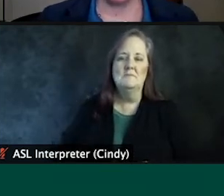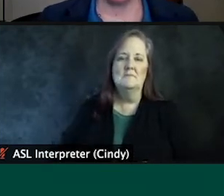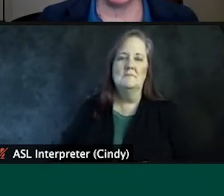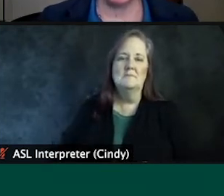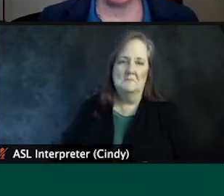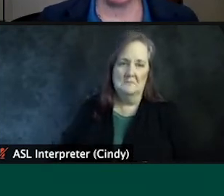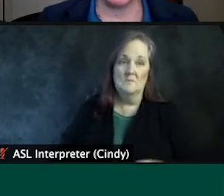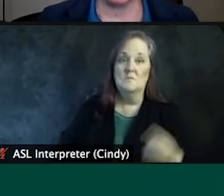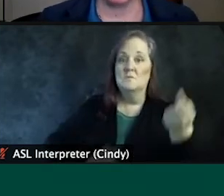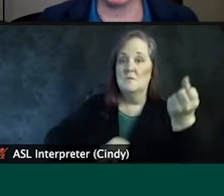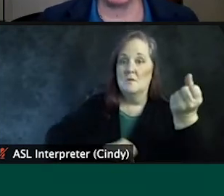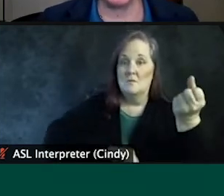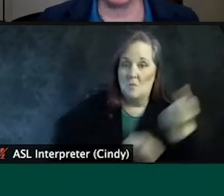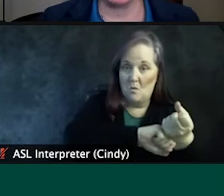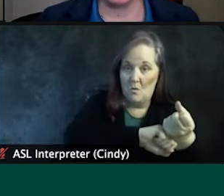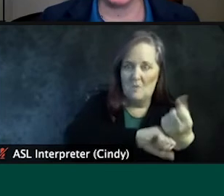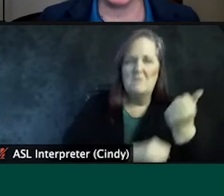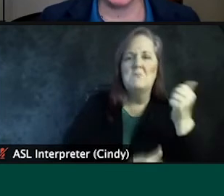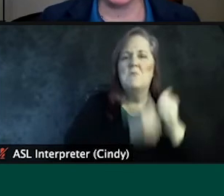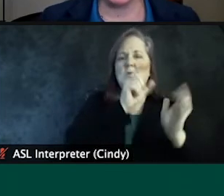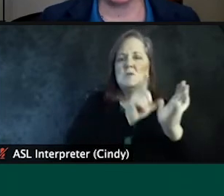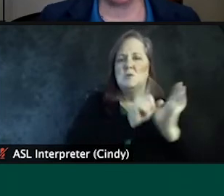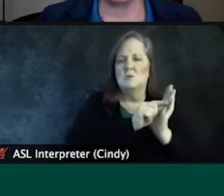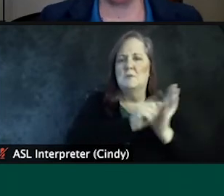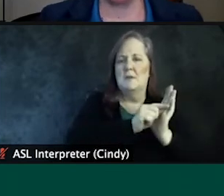That seems steep and unreasonable for making adjustments, but when an adjustment has to be carried